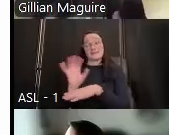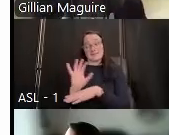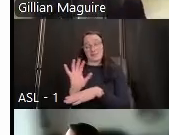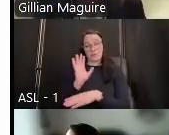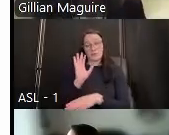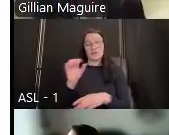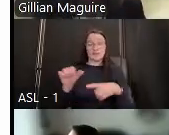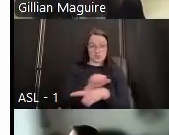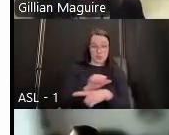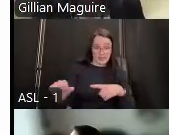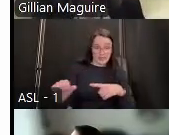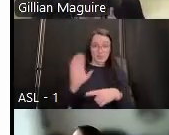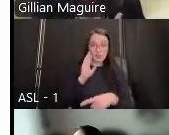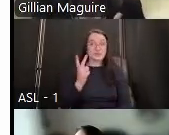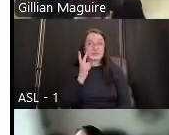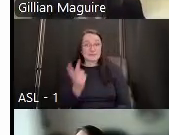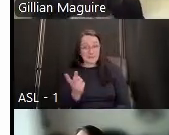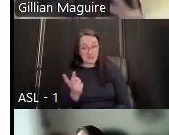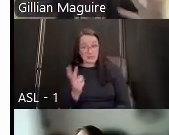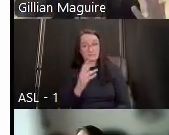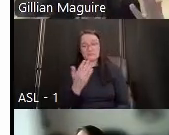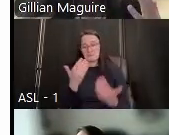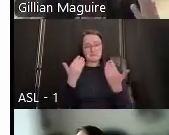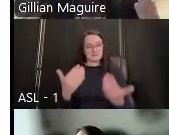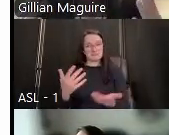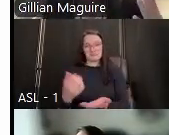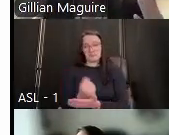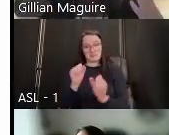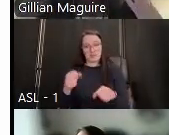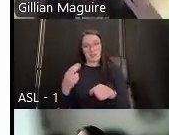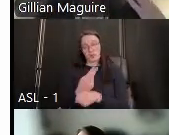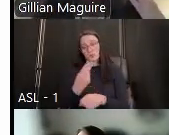on the website as well. You're very welcome to use those those stories really they speak so